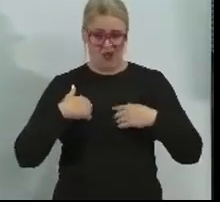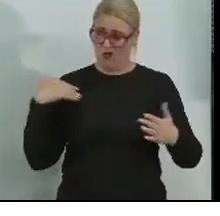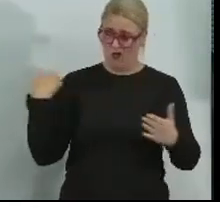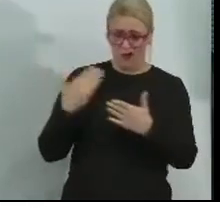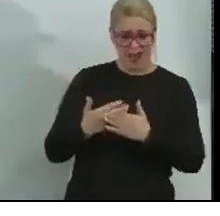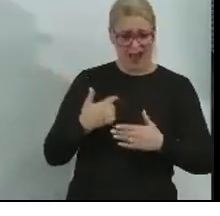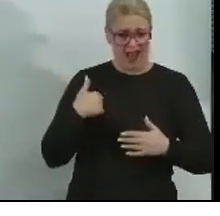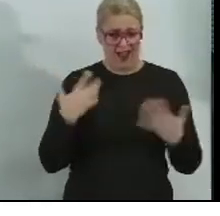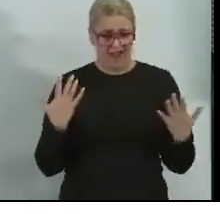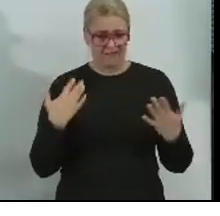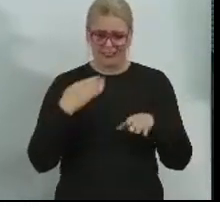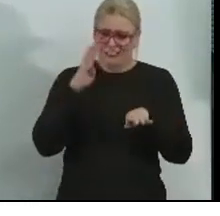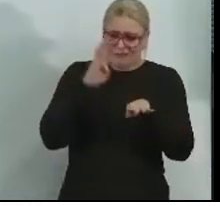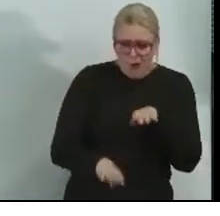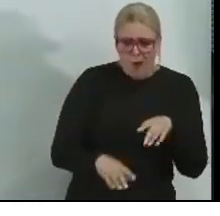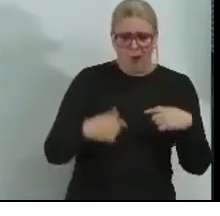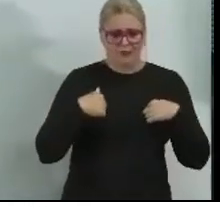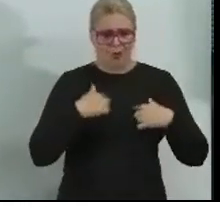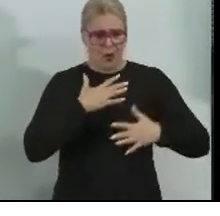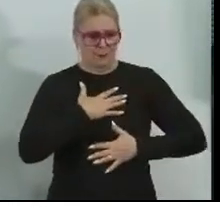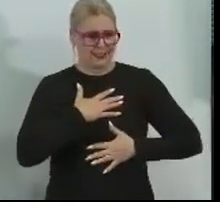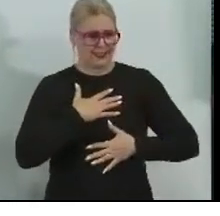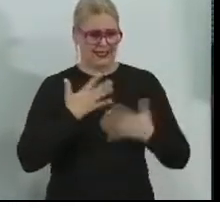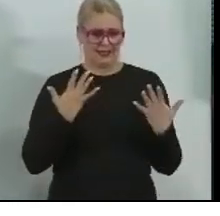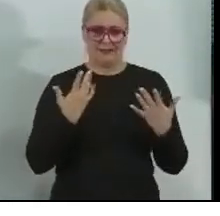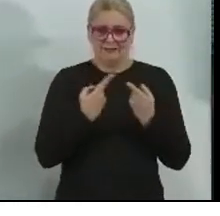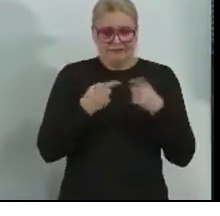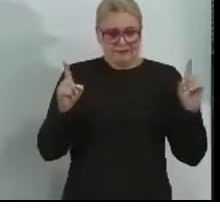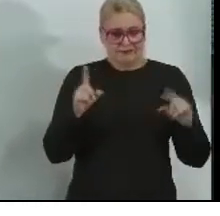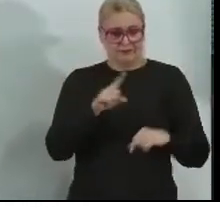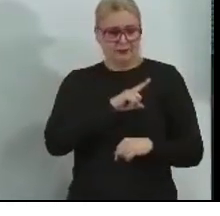been in the hearing world as we call it. So I've always seem to be the person with